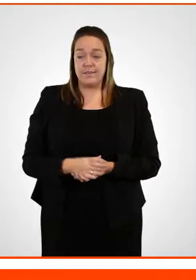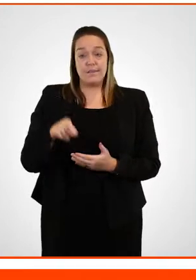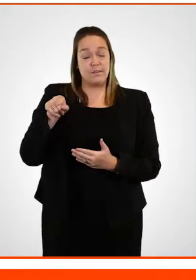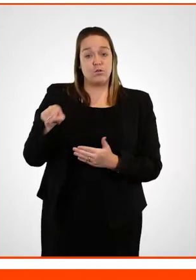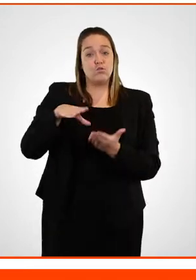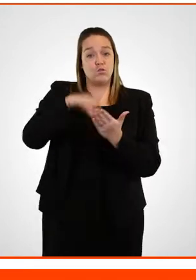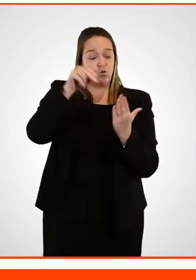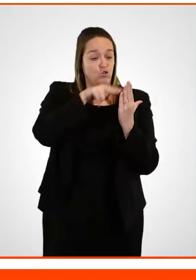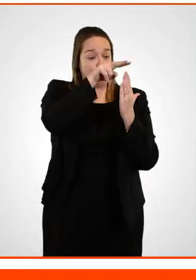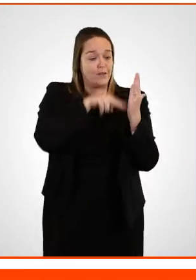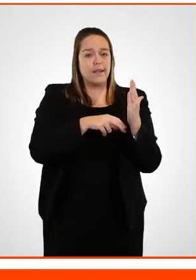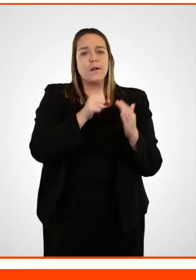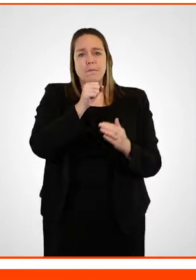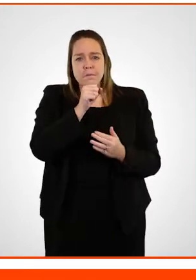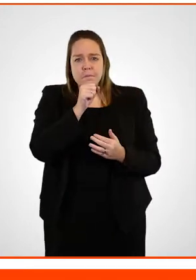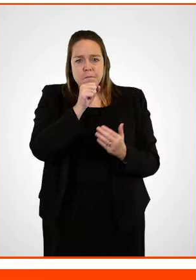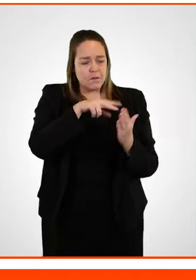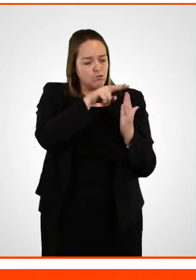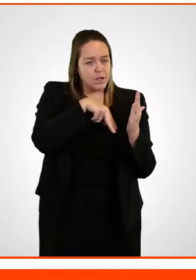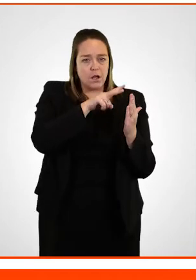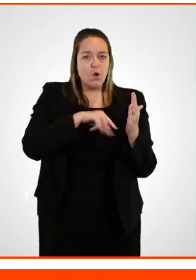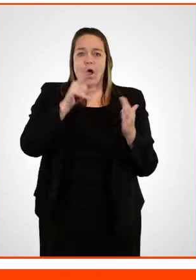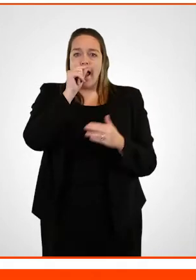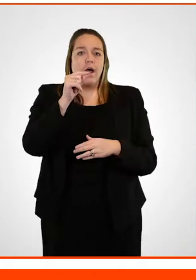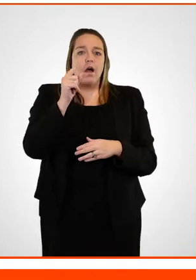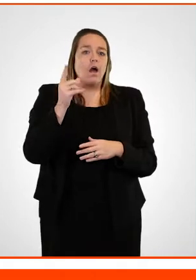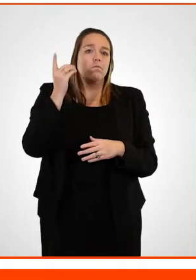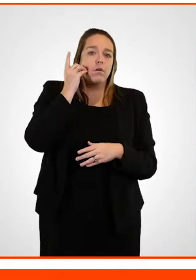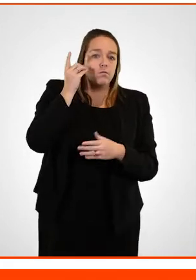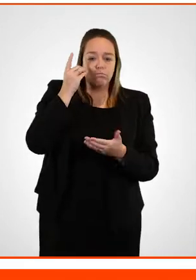read the passage into a recording device, such as a Smartphone or an iPad